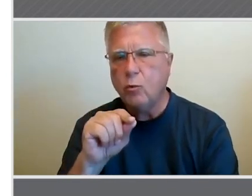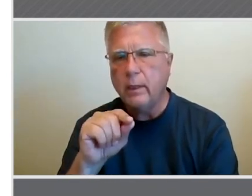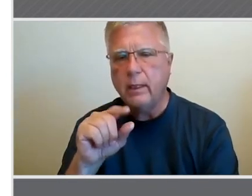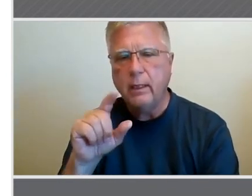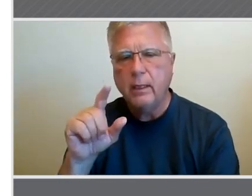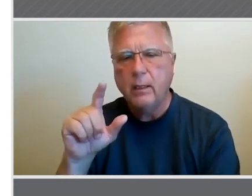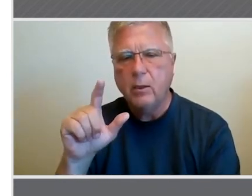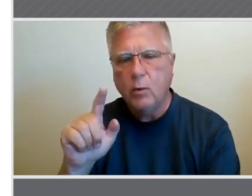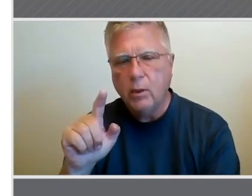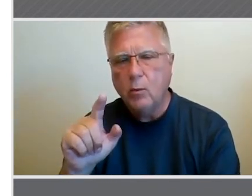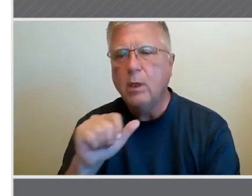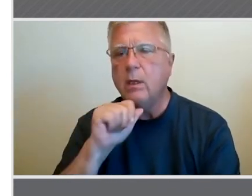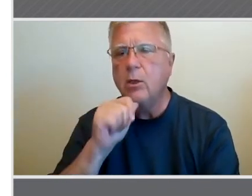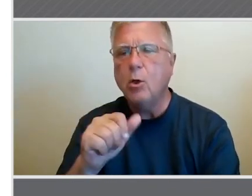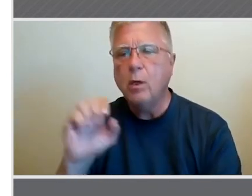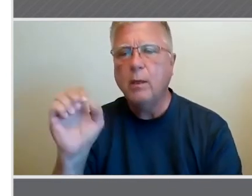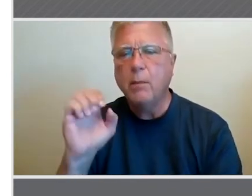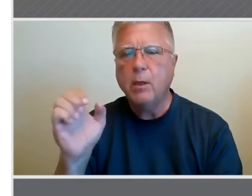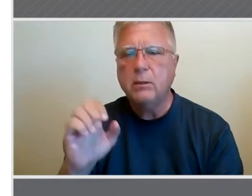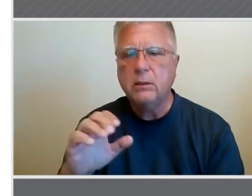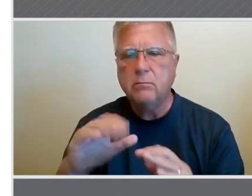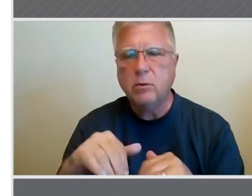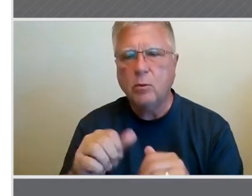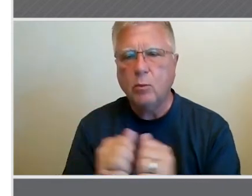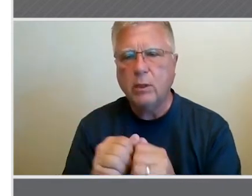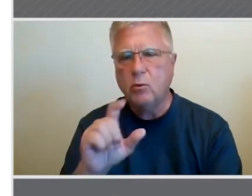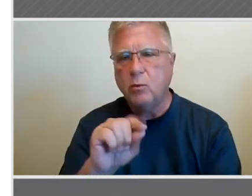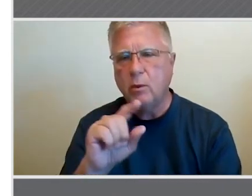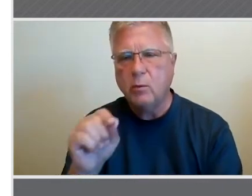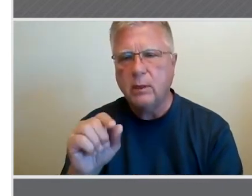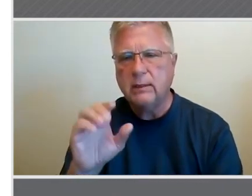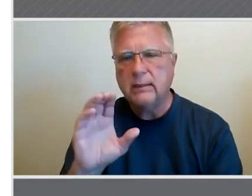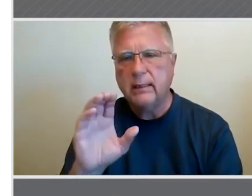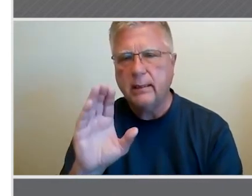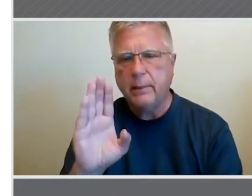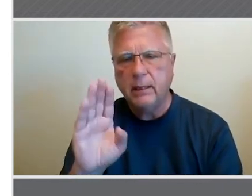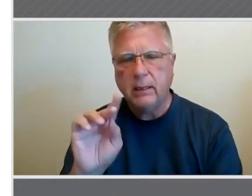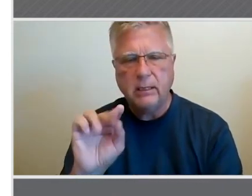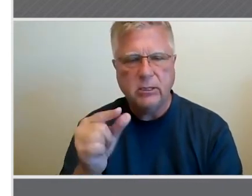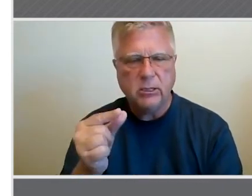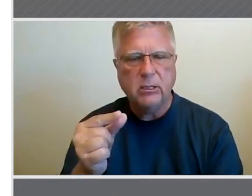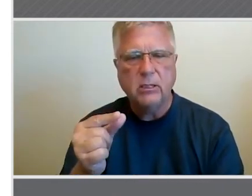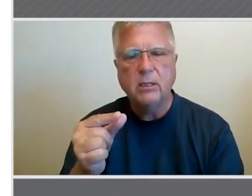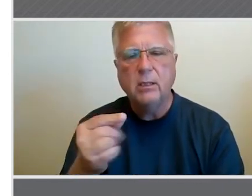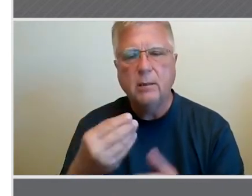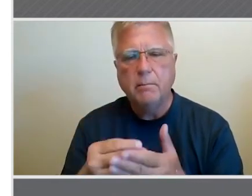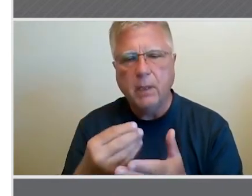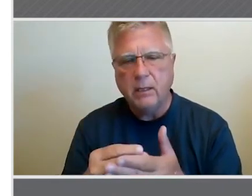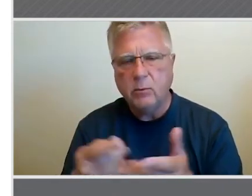have occurred with 2020 cd VG dollars, which really began happening in February of 2021,